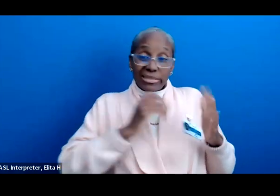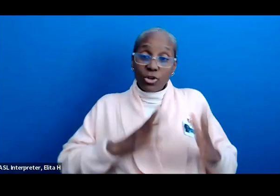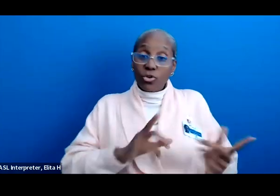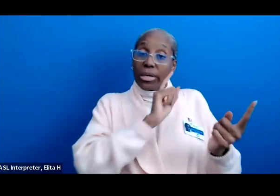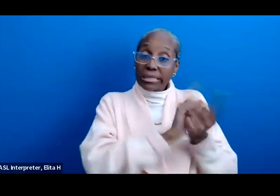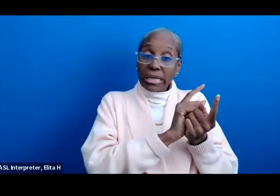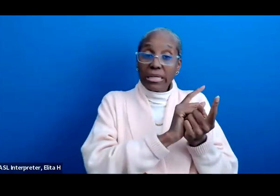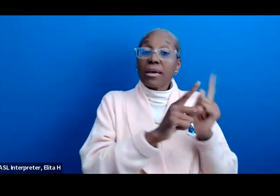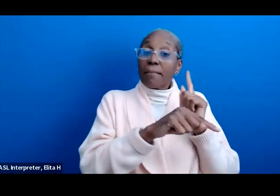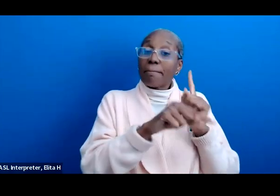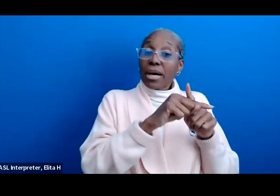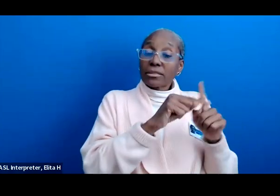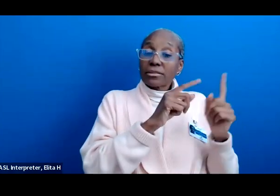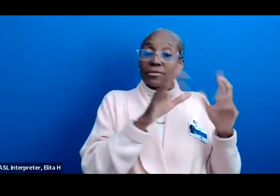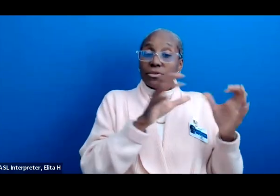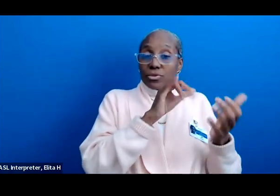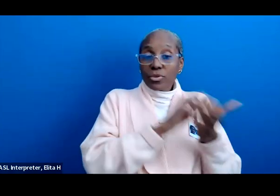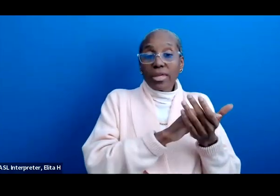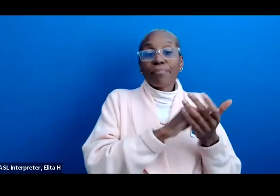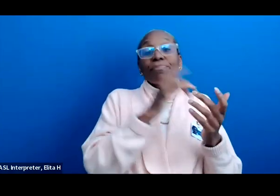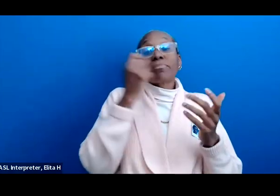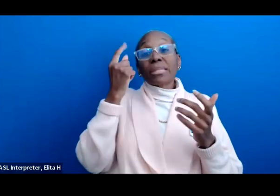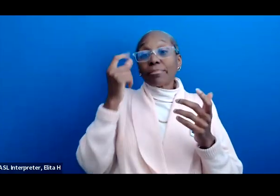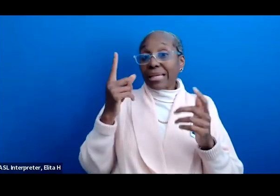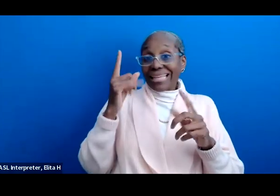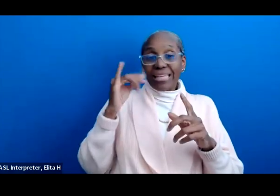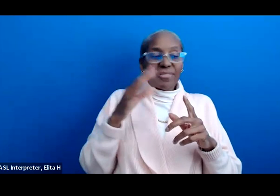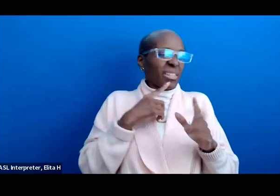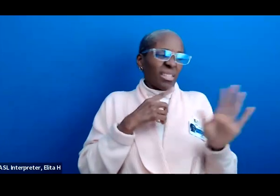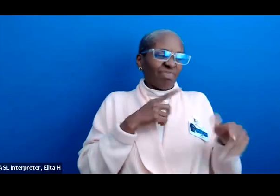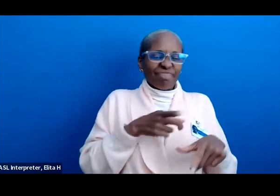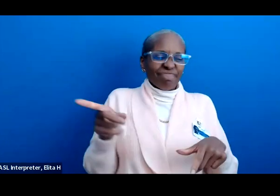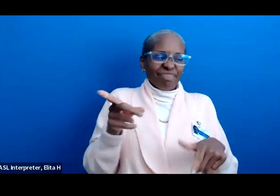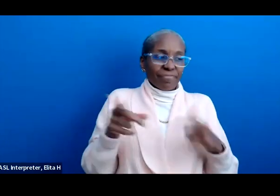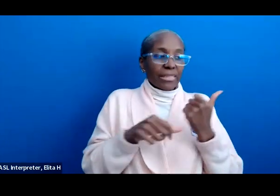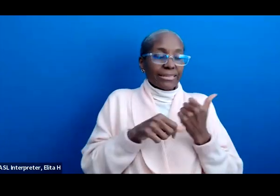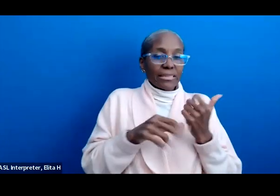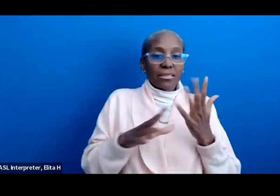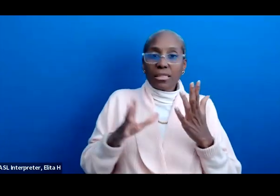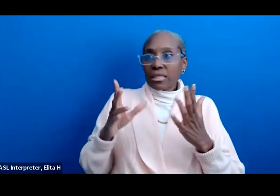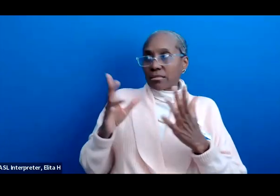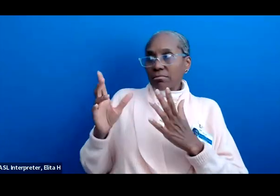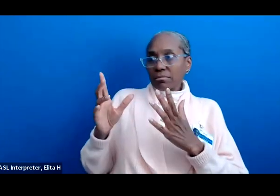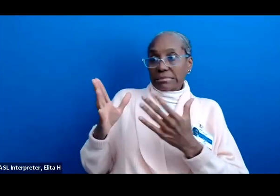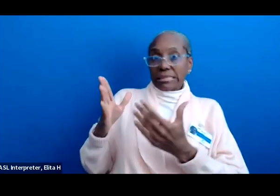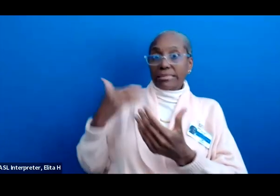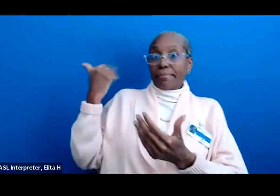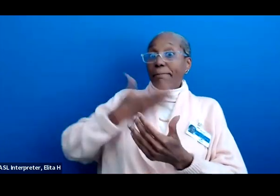It's positive to be able to do that. But if you get their assistant, it's almost sometimes even better because